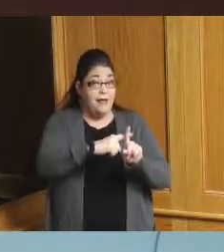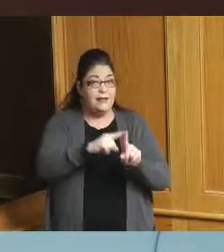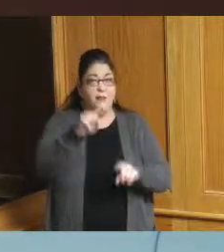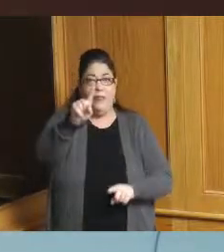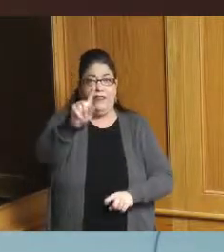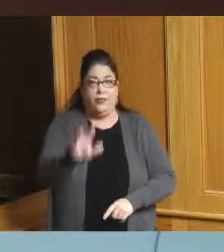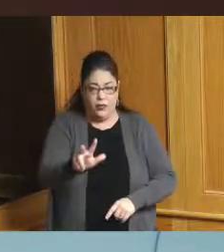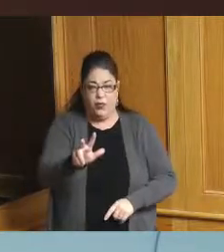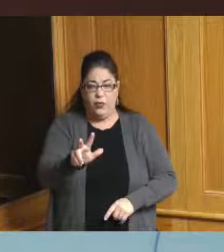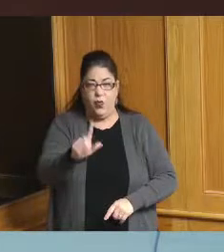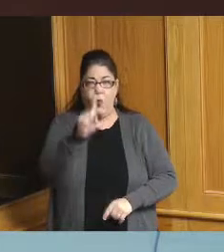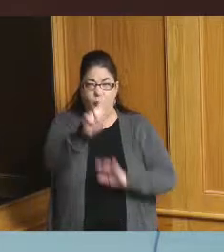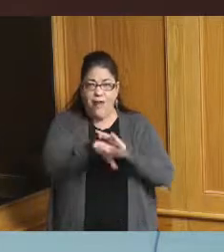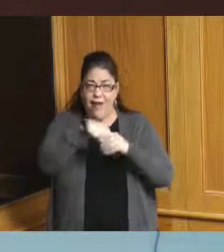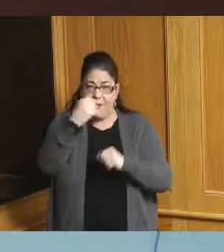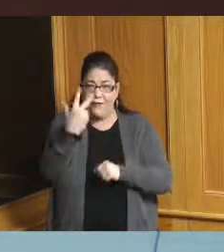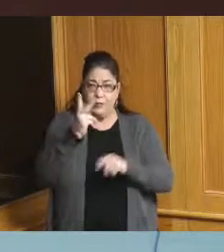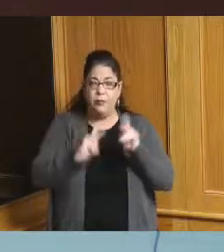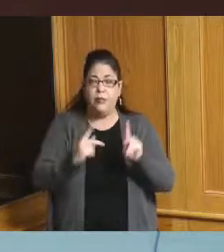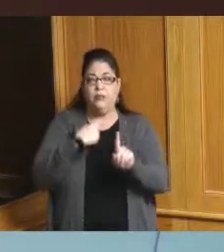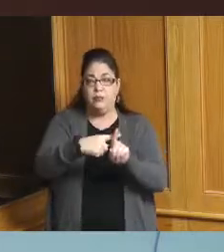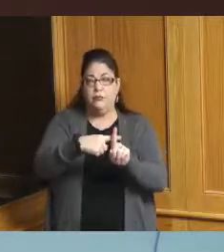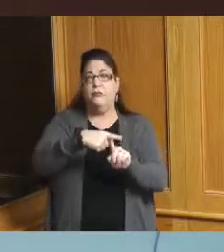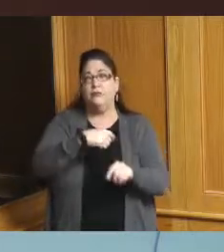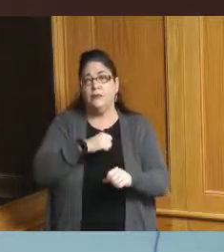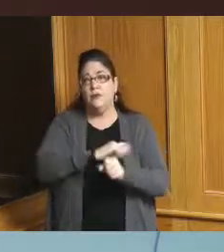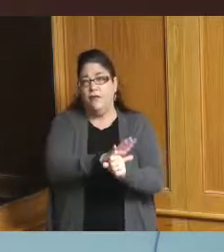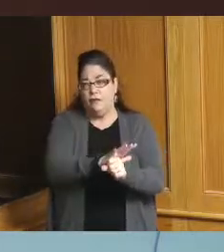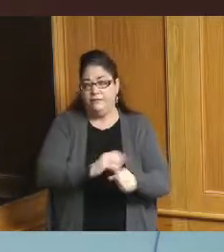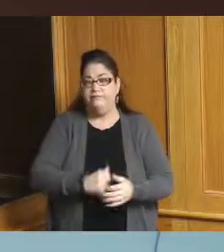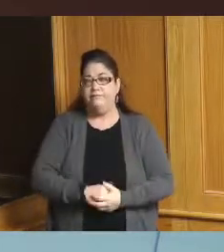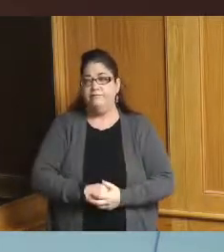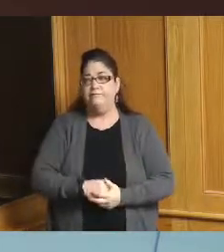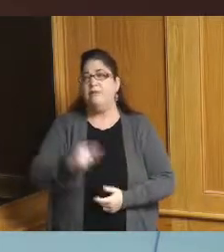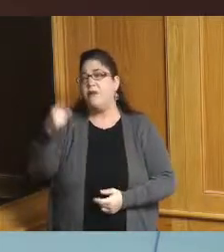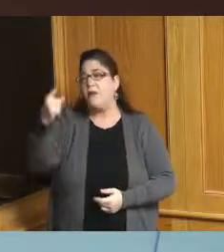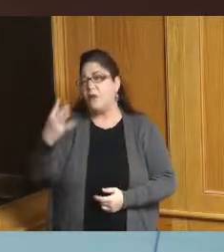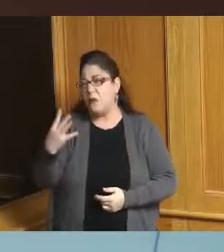positive in our region a little bit more than a quarter in Hamilton County proper but a lot